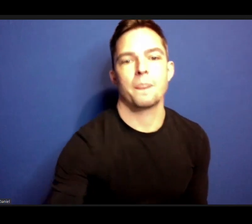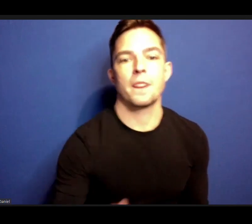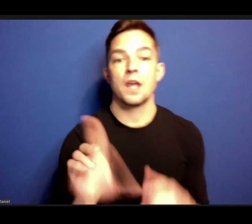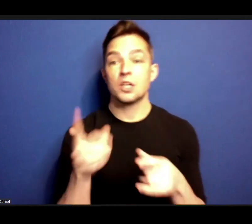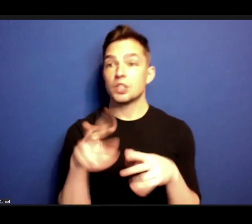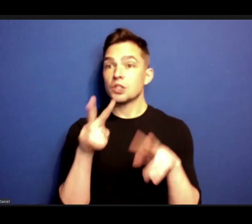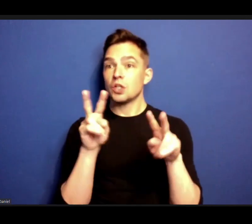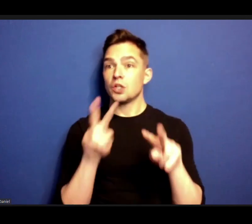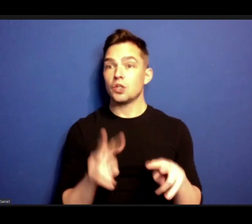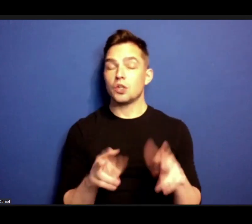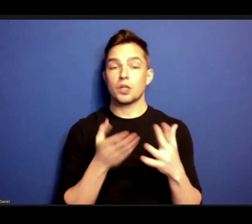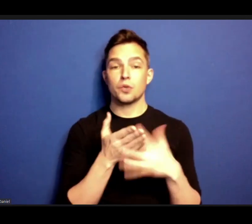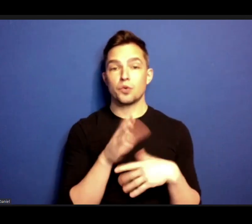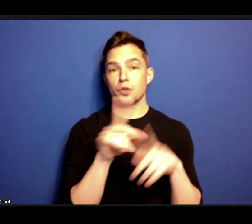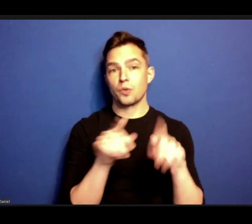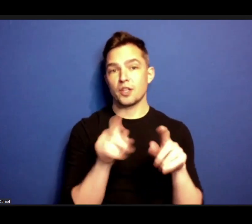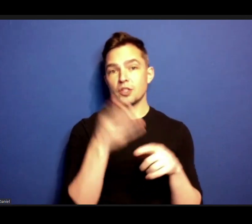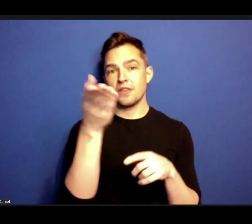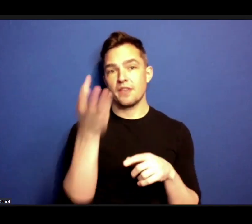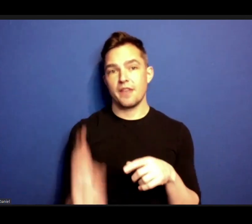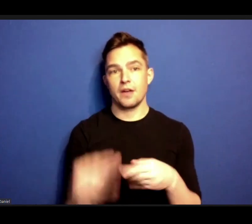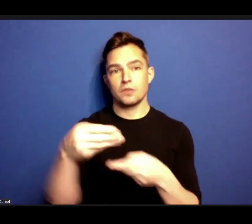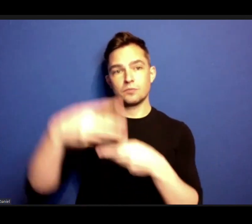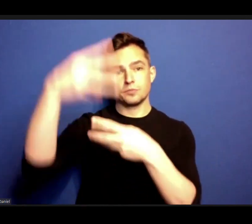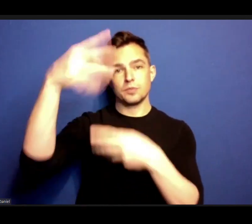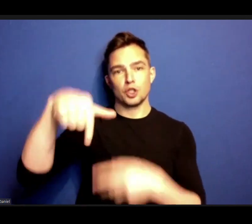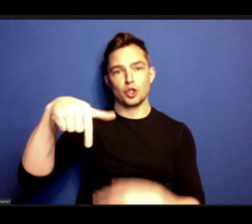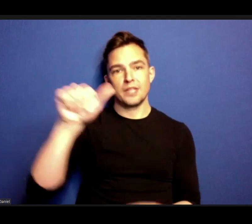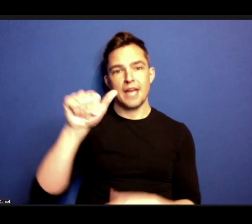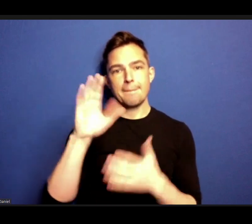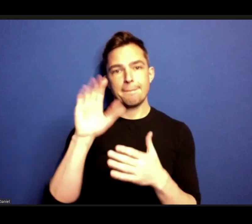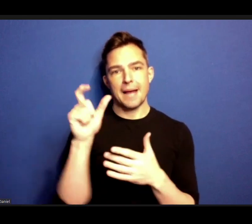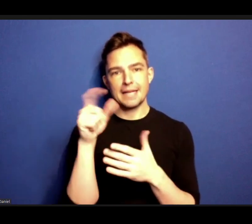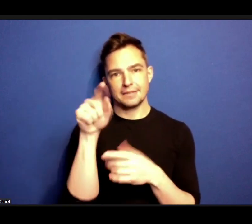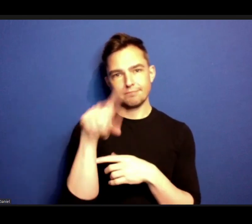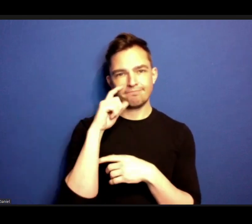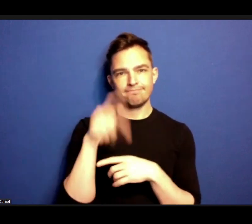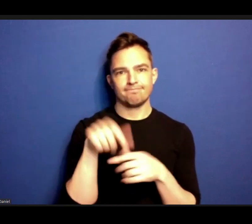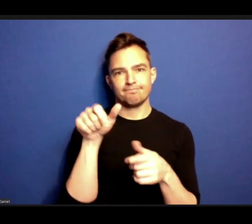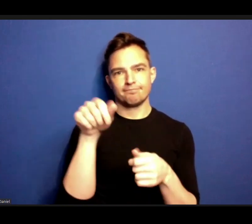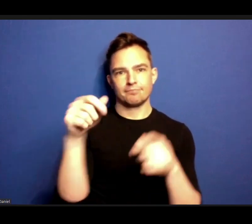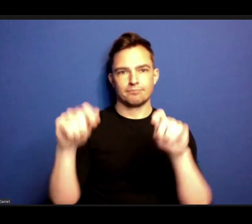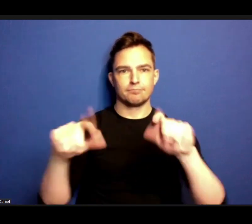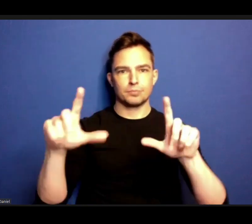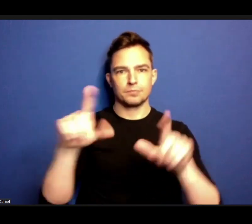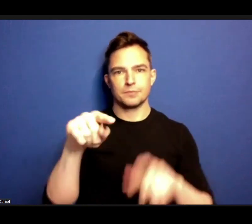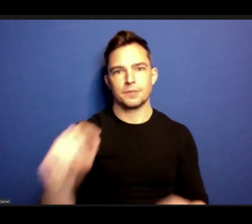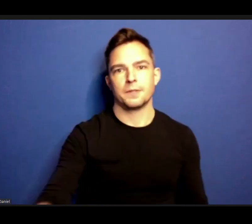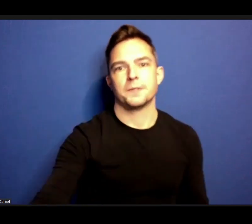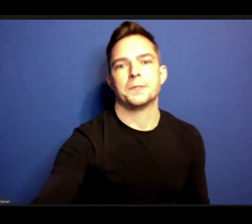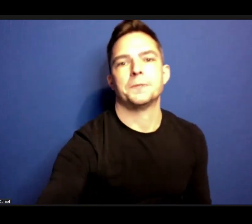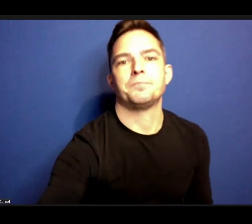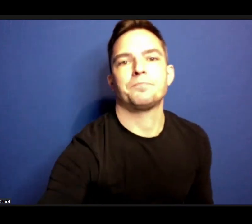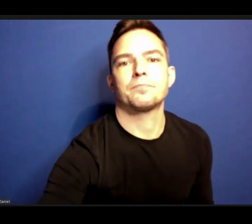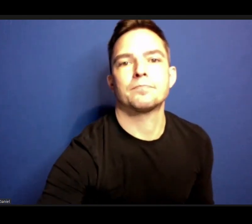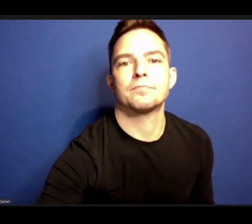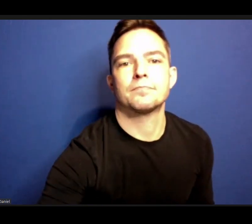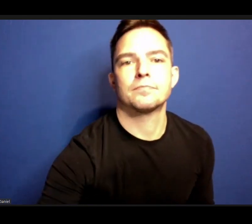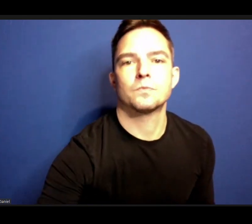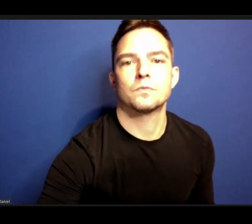the questions in our question and answer box, and I will start with this question to all